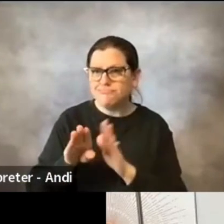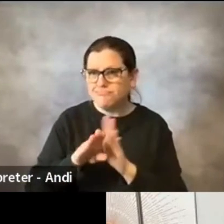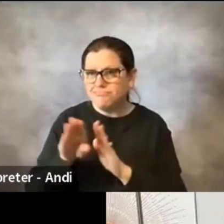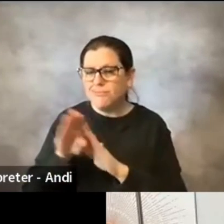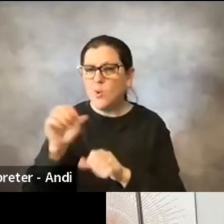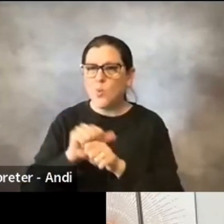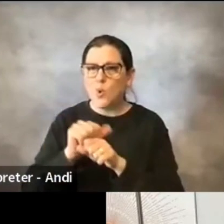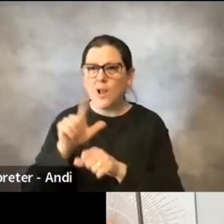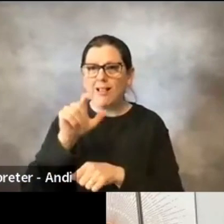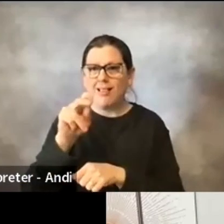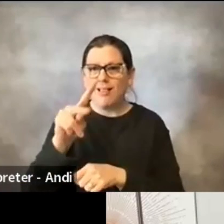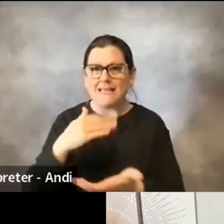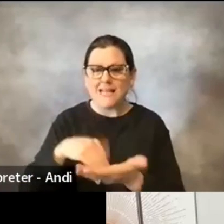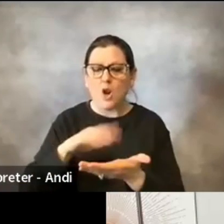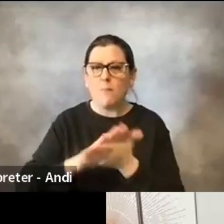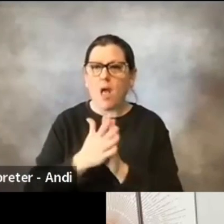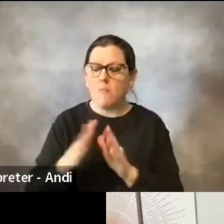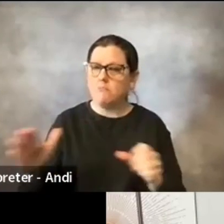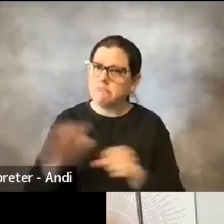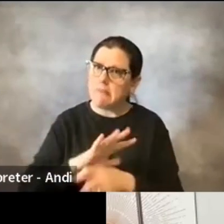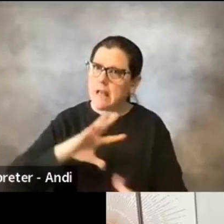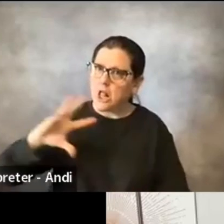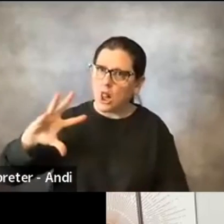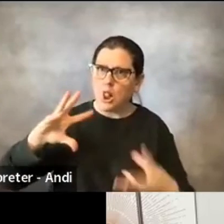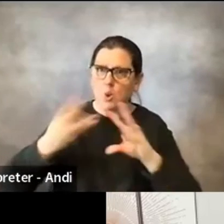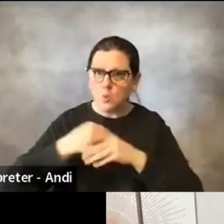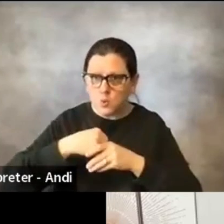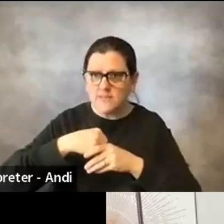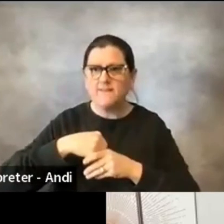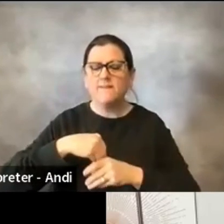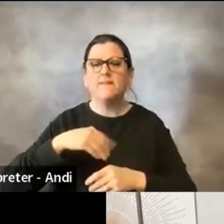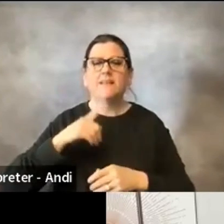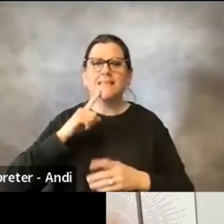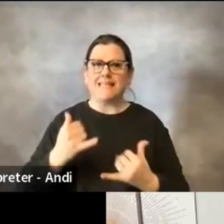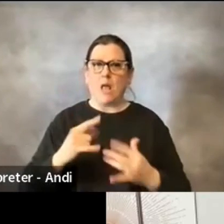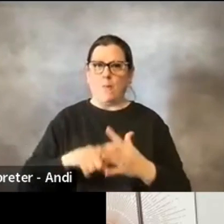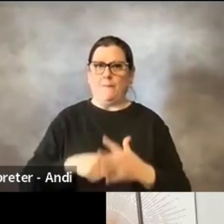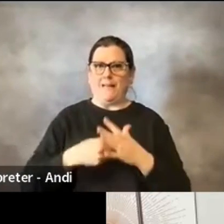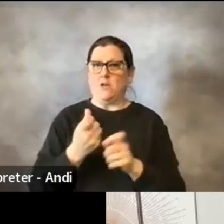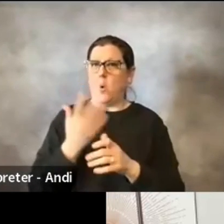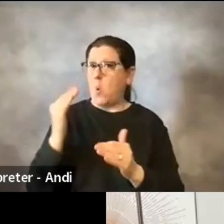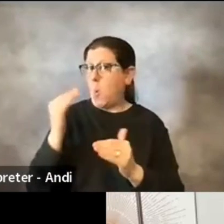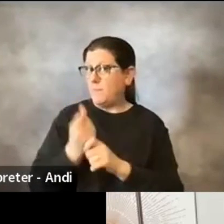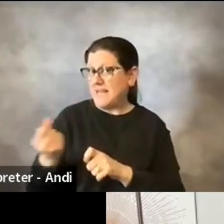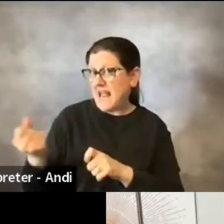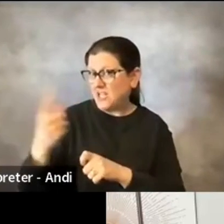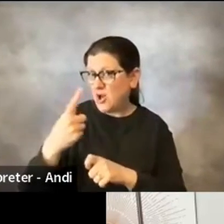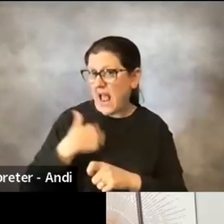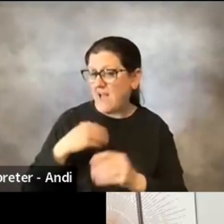it as inclusive as it can be. And I again, I think we're just the beginning. So hopefully next year, we'll come back with with some tales of success to share